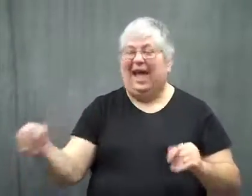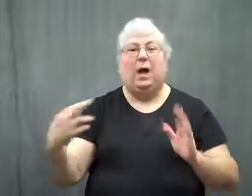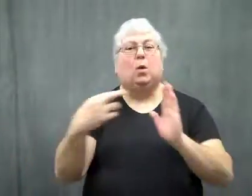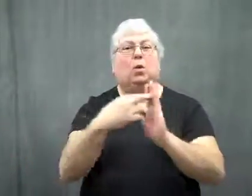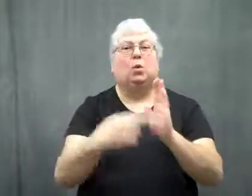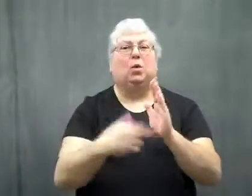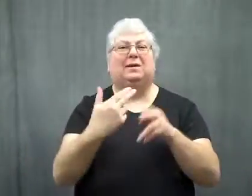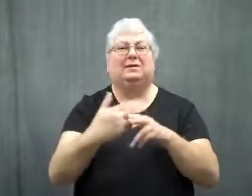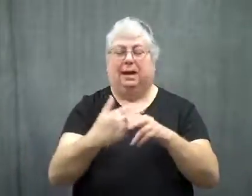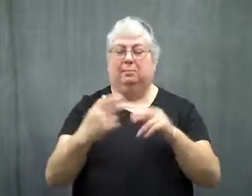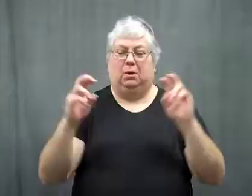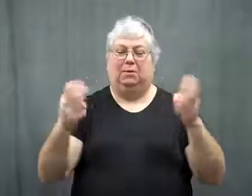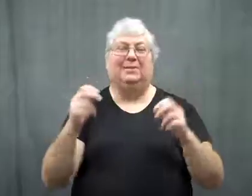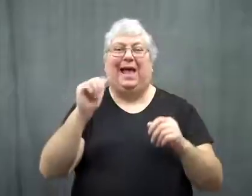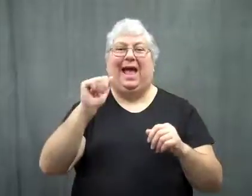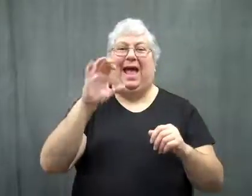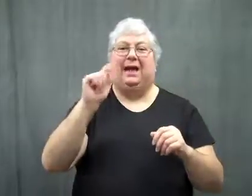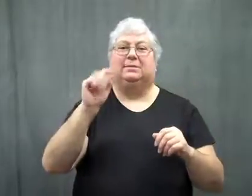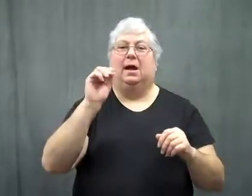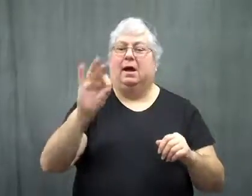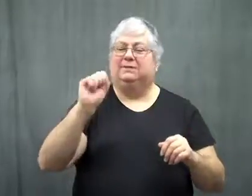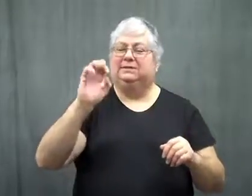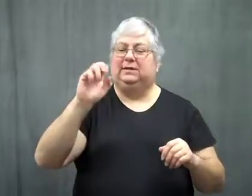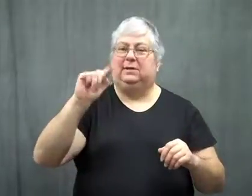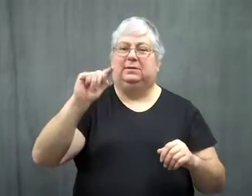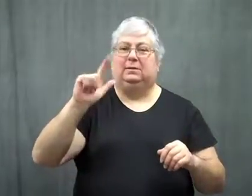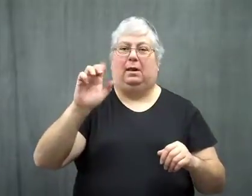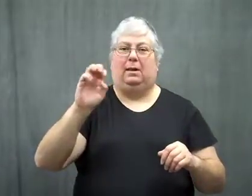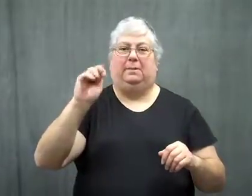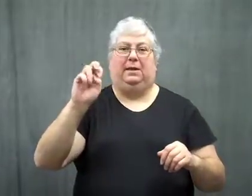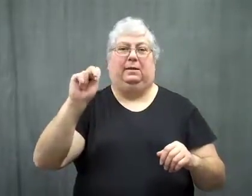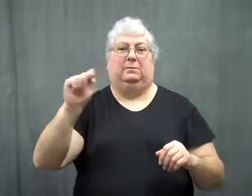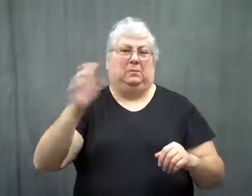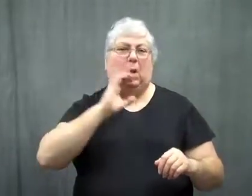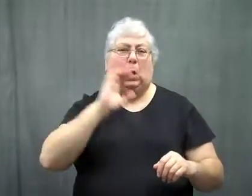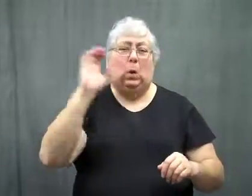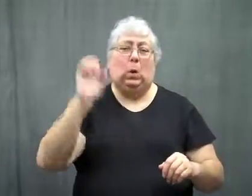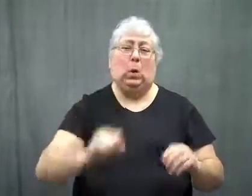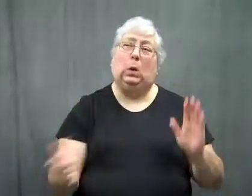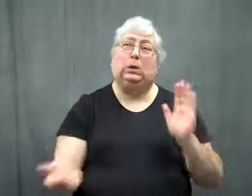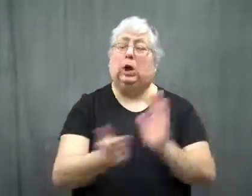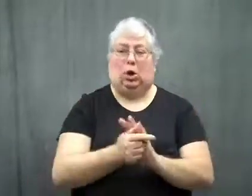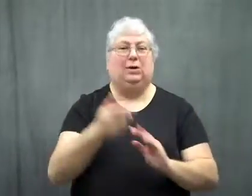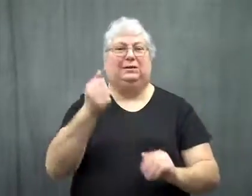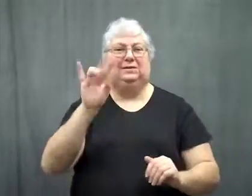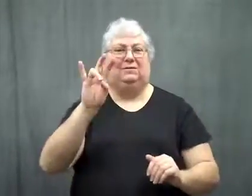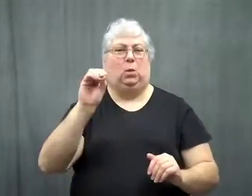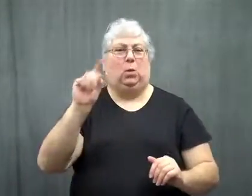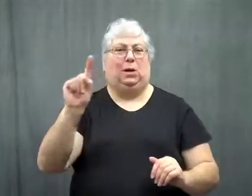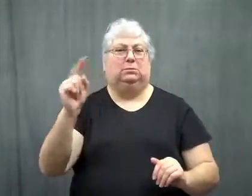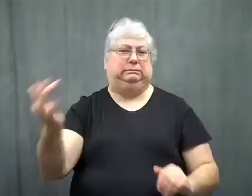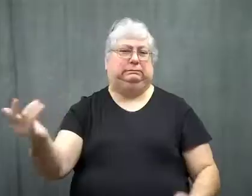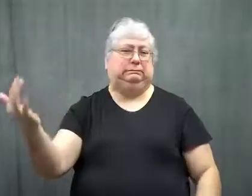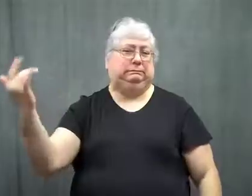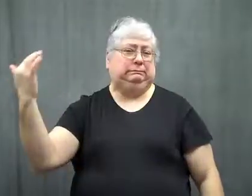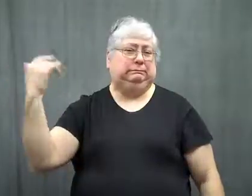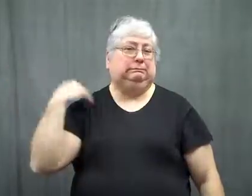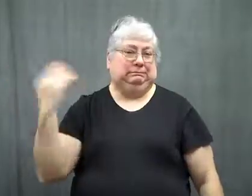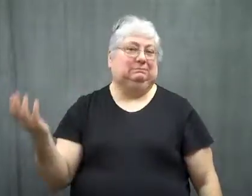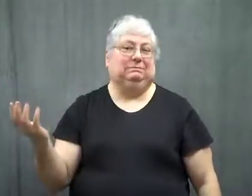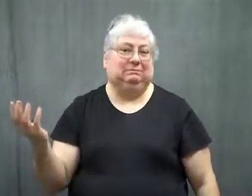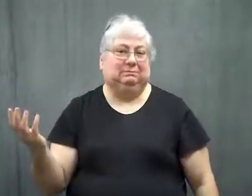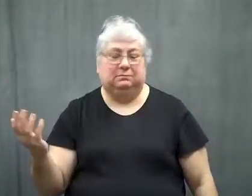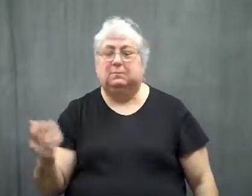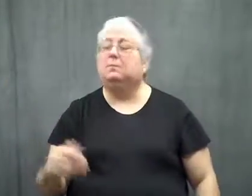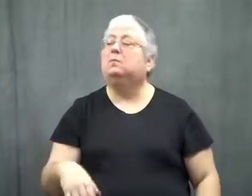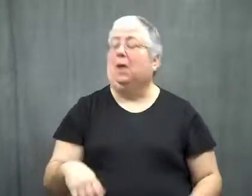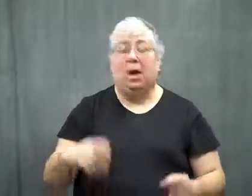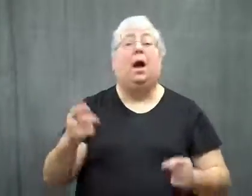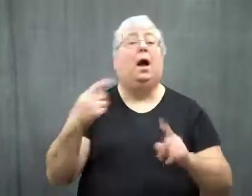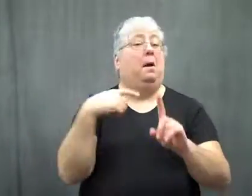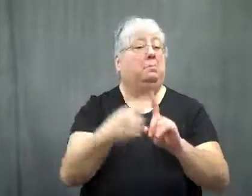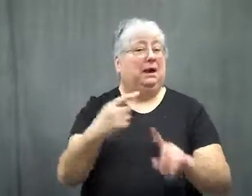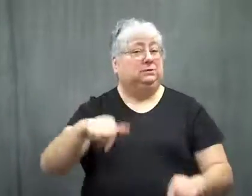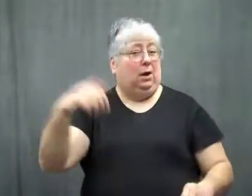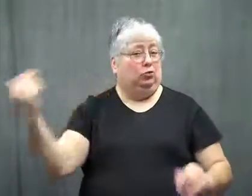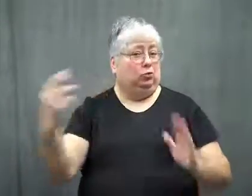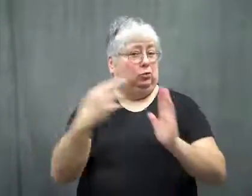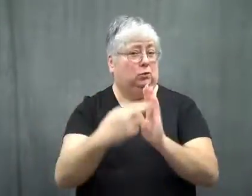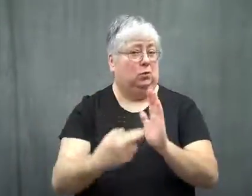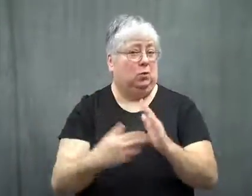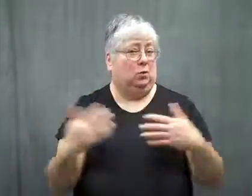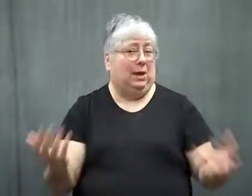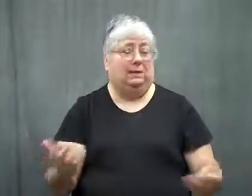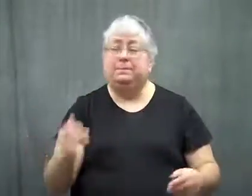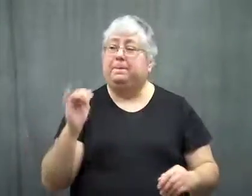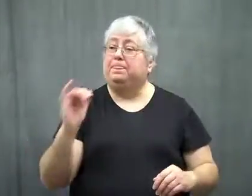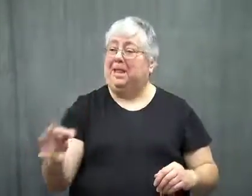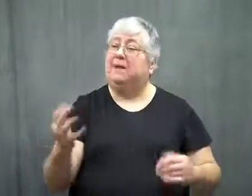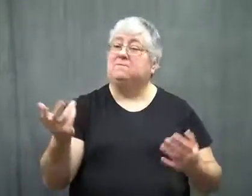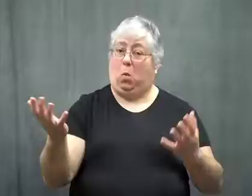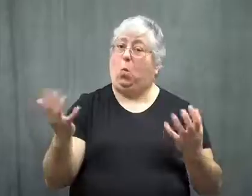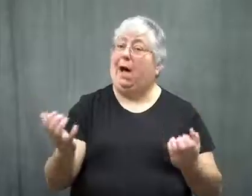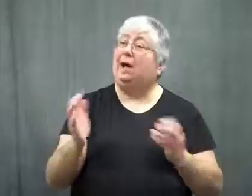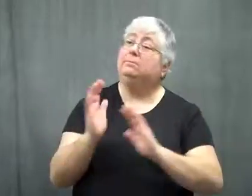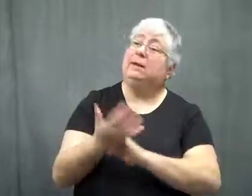This "Act of Settlement" is an old law dating back to 1701.